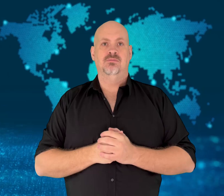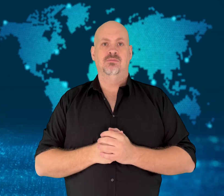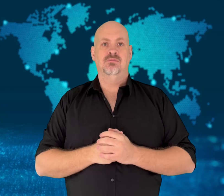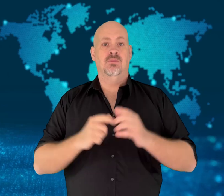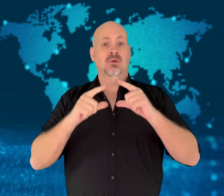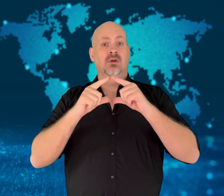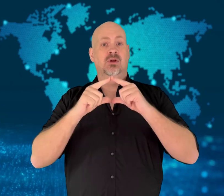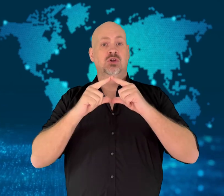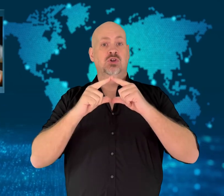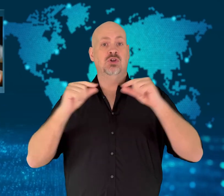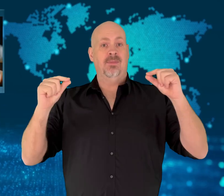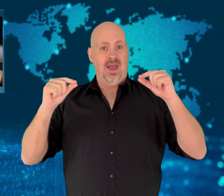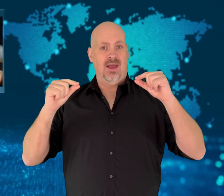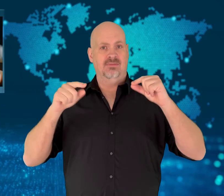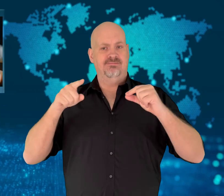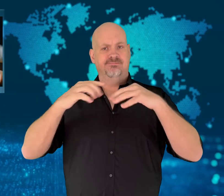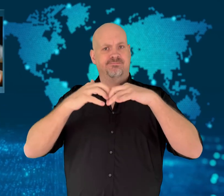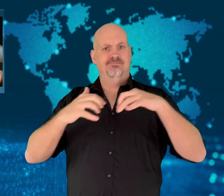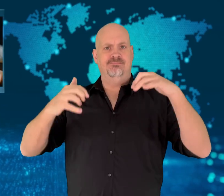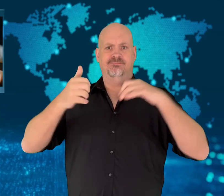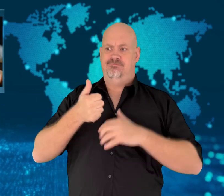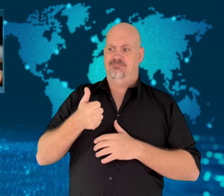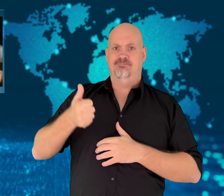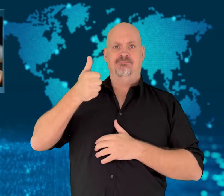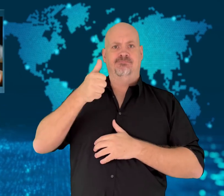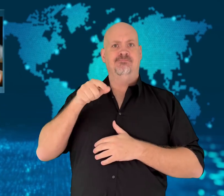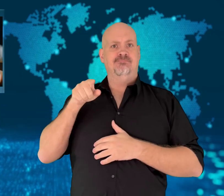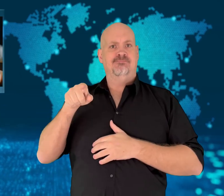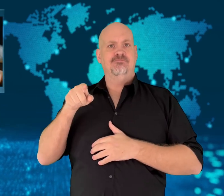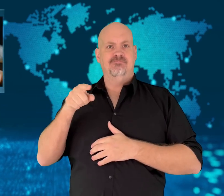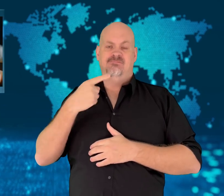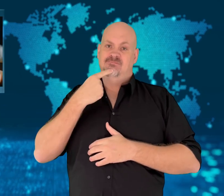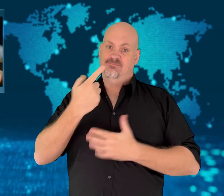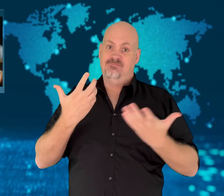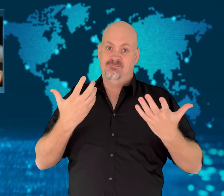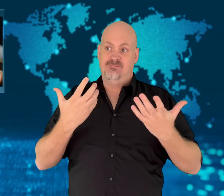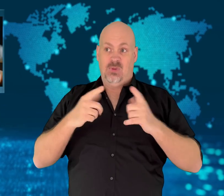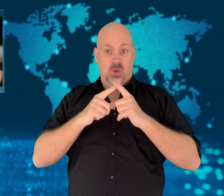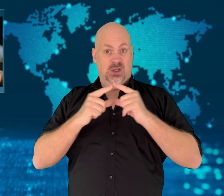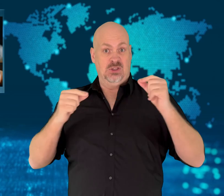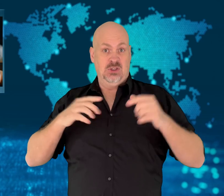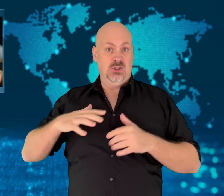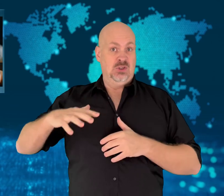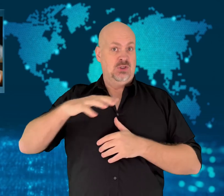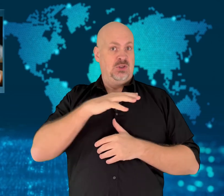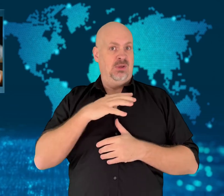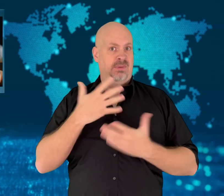[GAVIN]: Japan's Prime Minister says the country is at risk because of